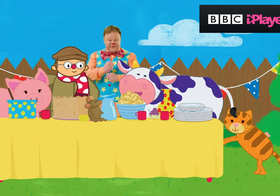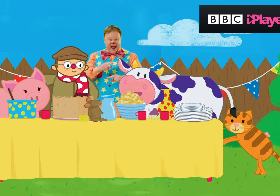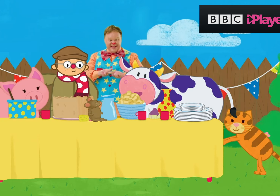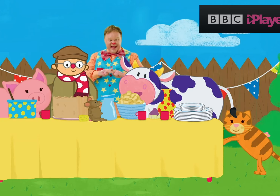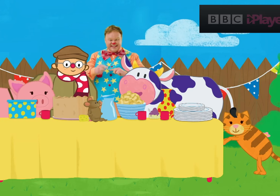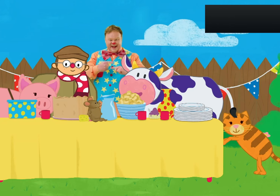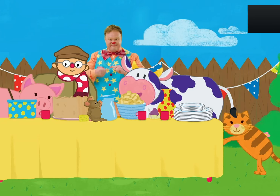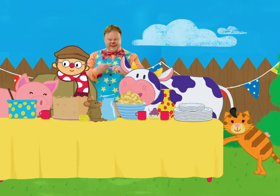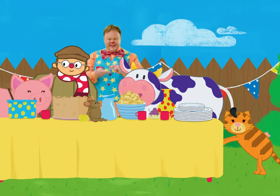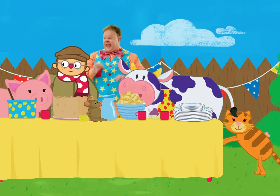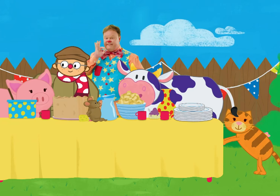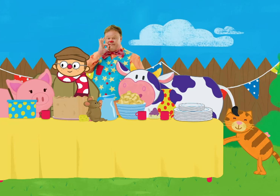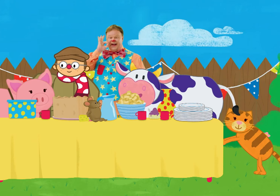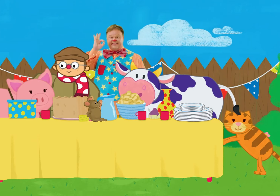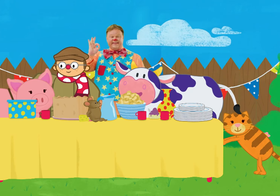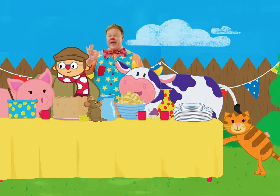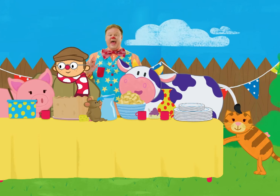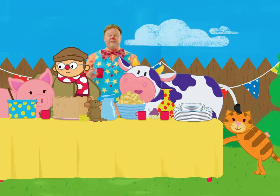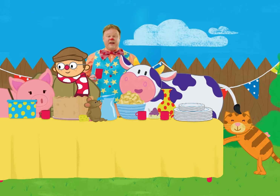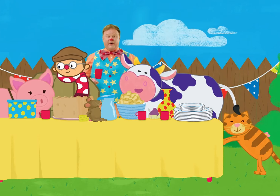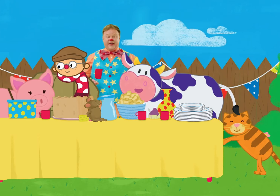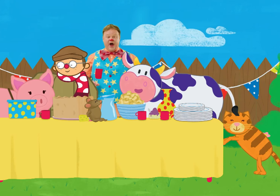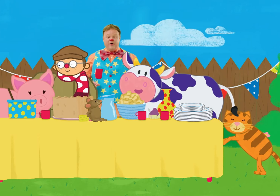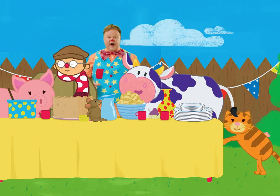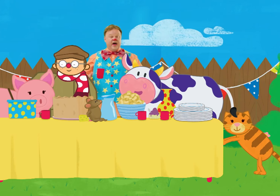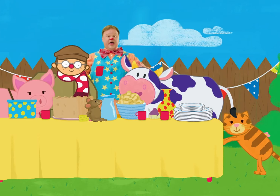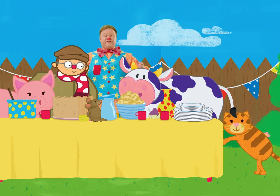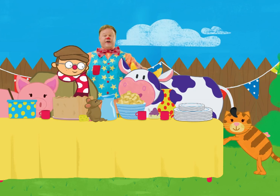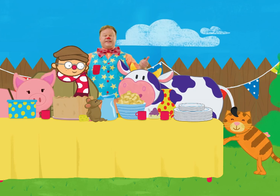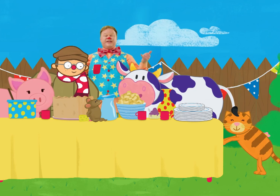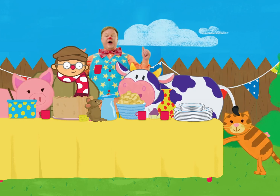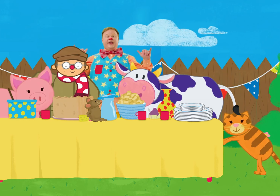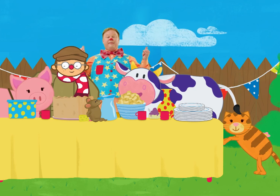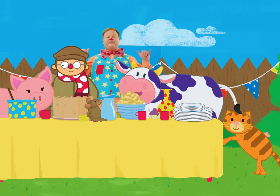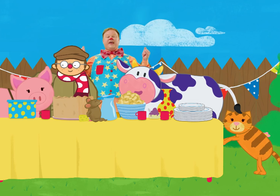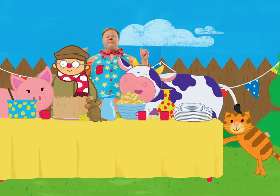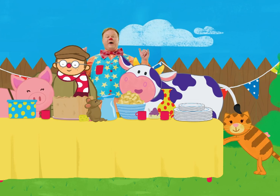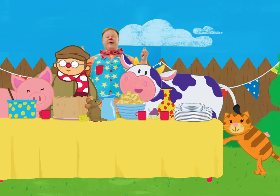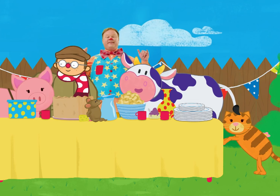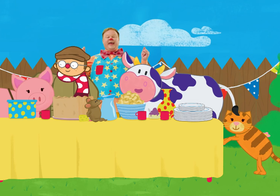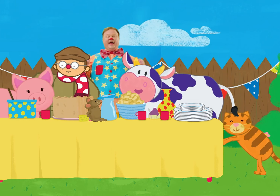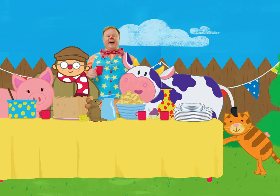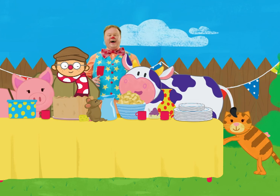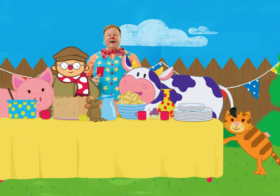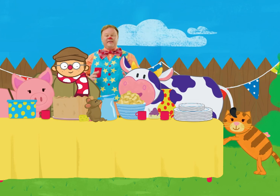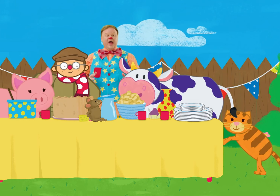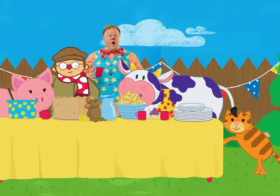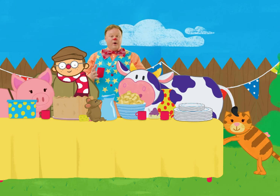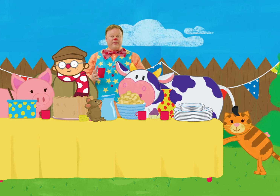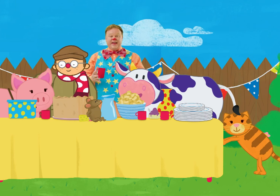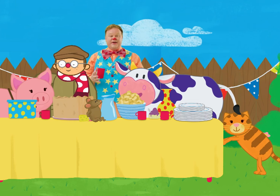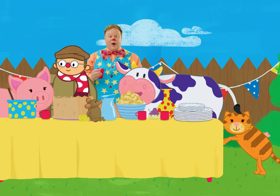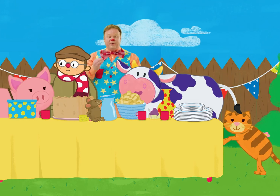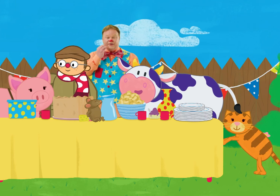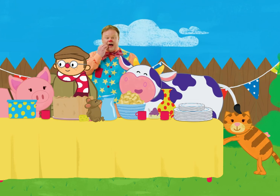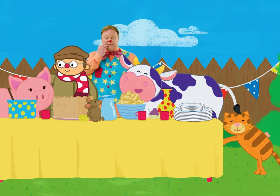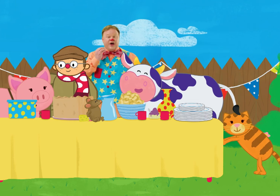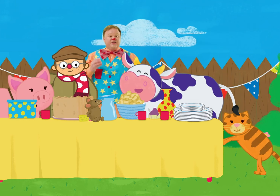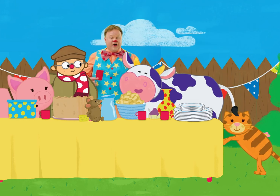granddad tumble invited everybody over for a turnip tea party where they gobbled up